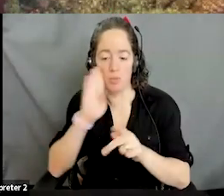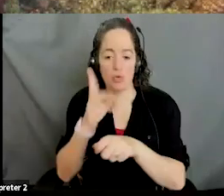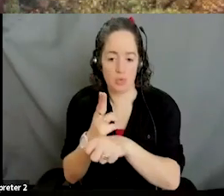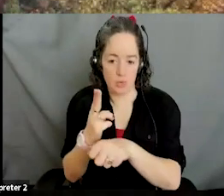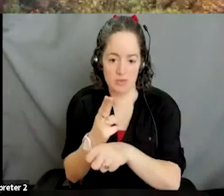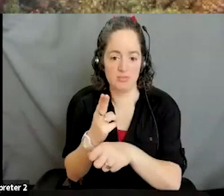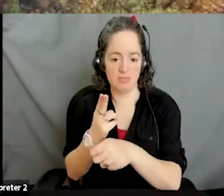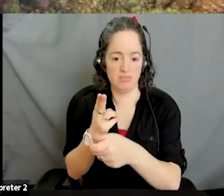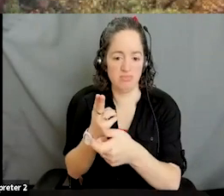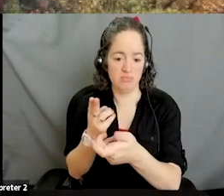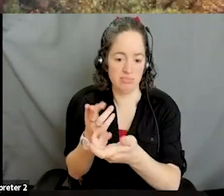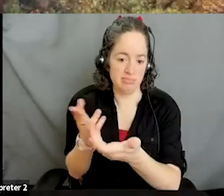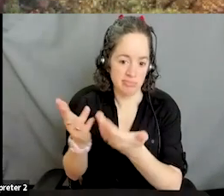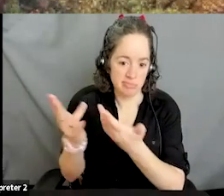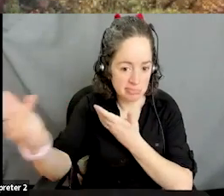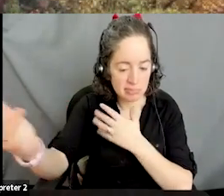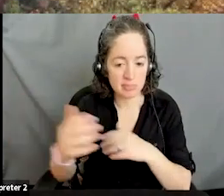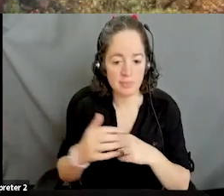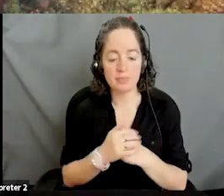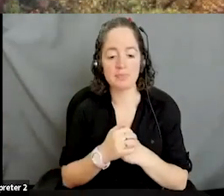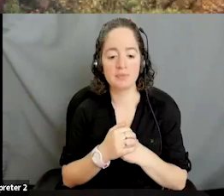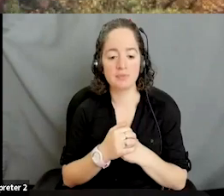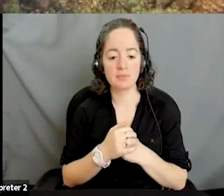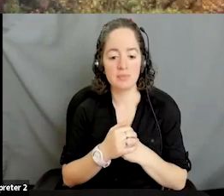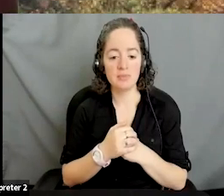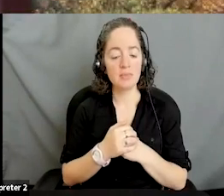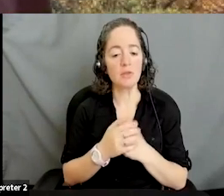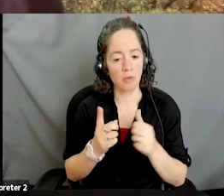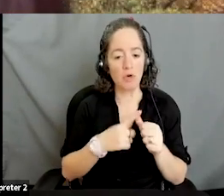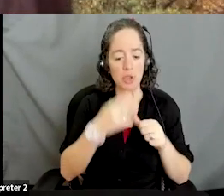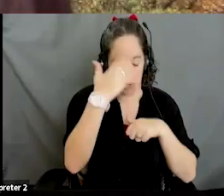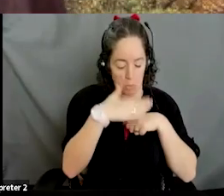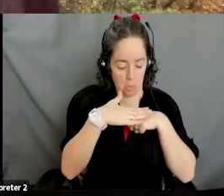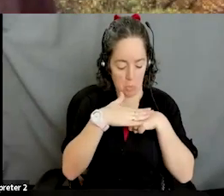That level of awareness, that has to evolve for,